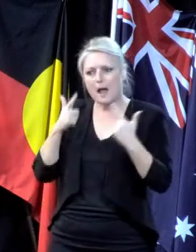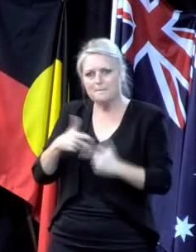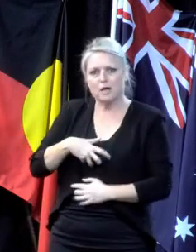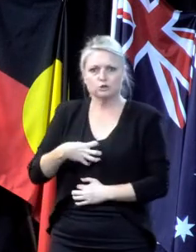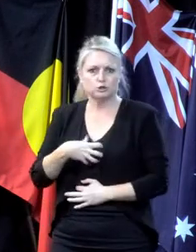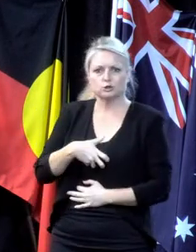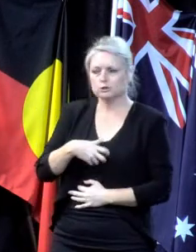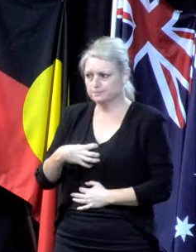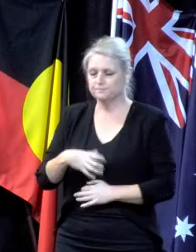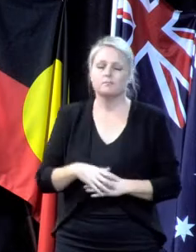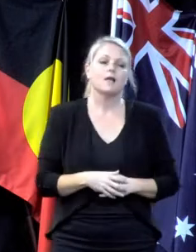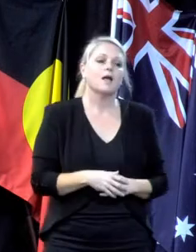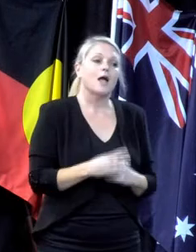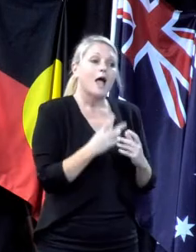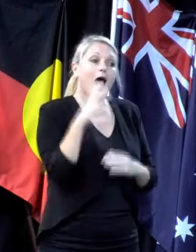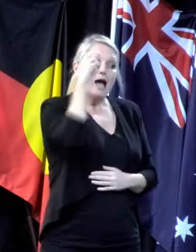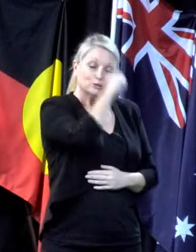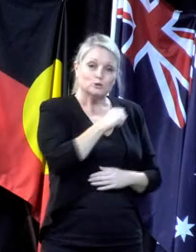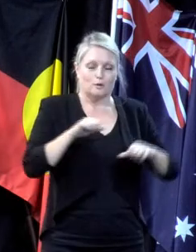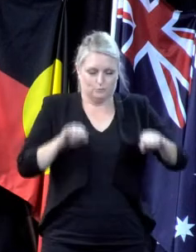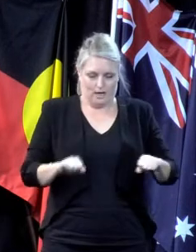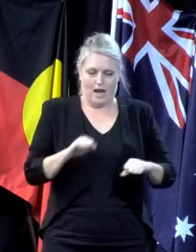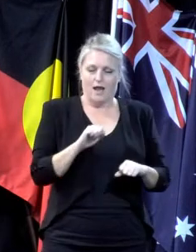- and you have – you have two co-teachers teaching